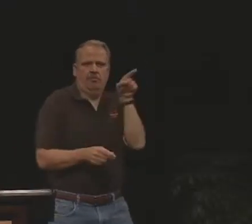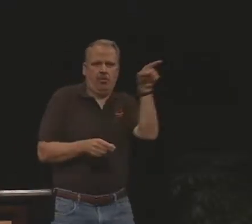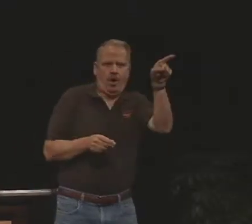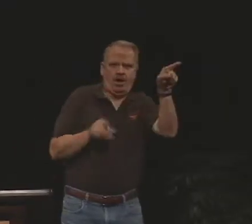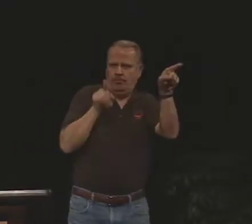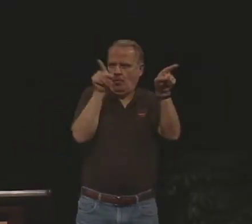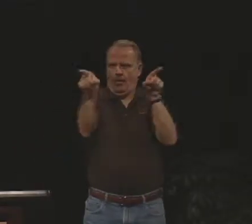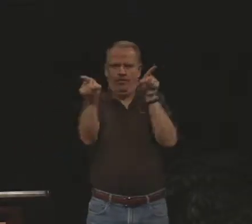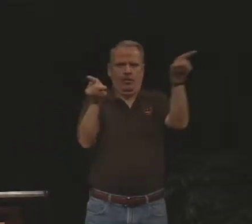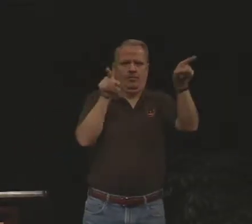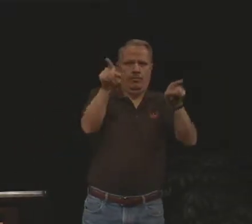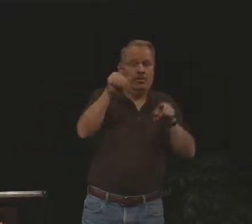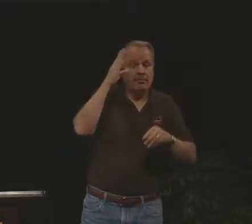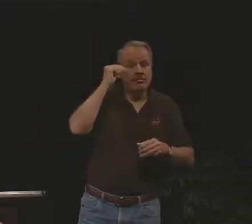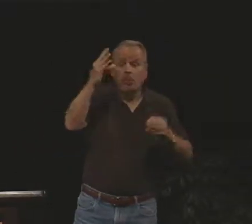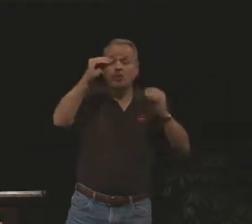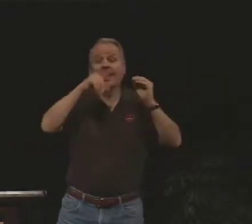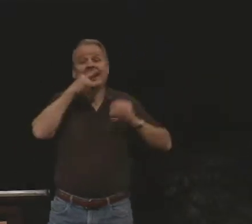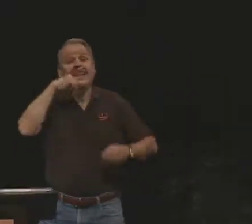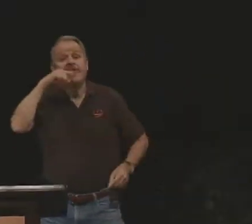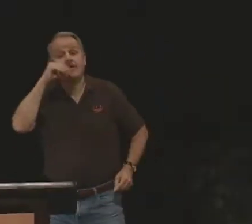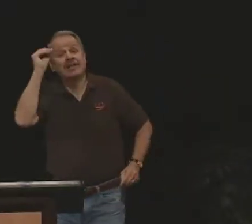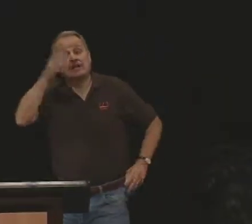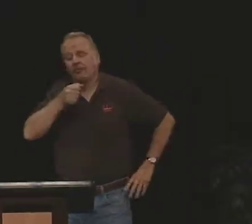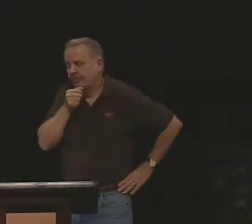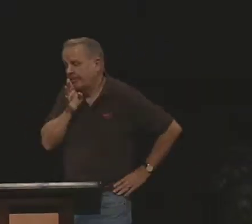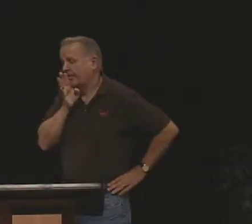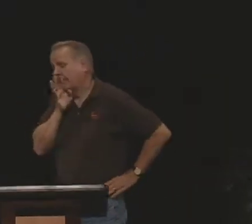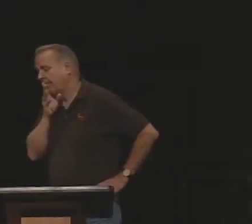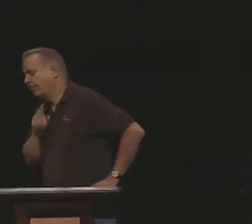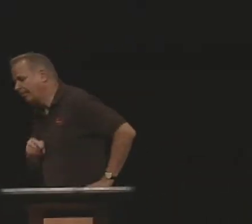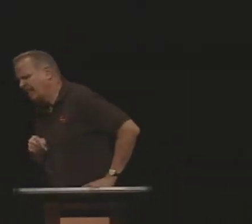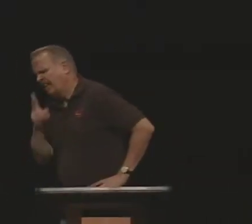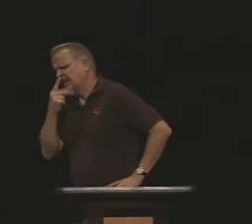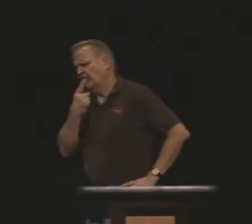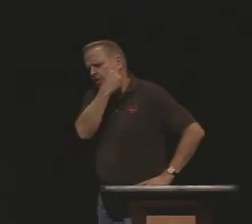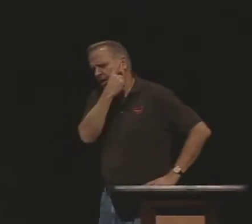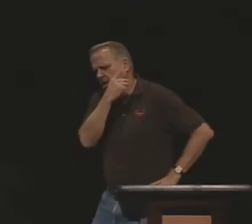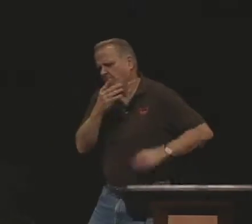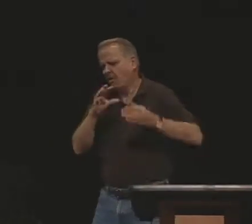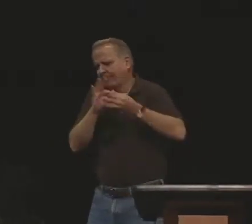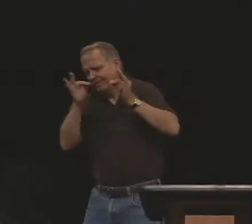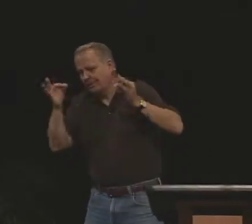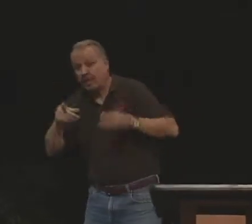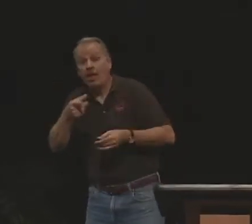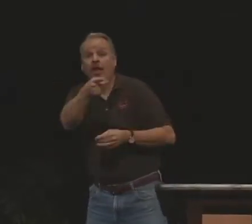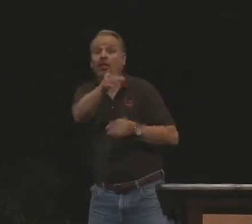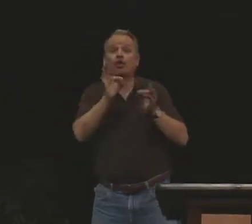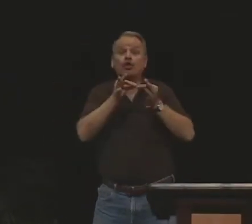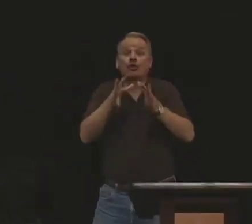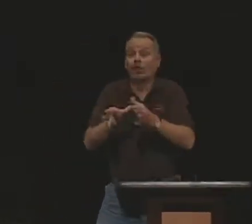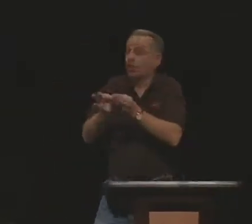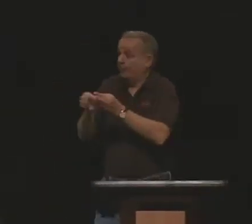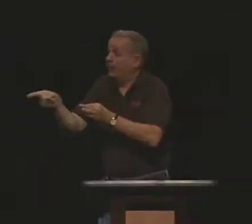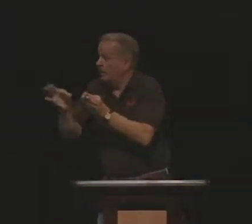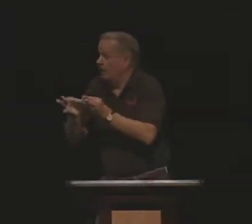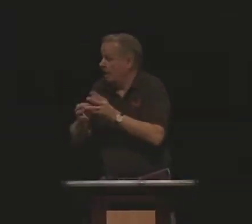Let me share some examples of how this technology may look like down the road. If you're working with a hearing professor, again, they are talking,